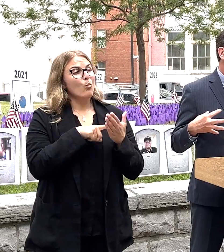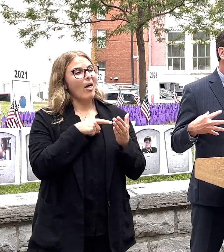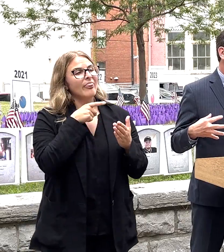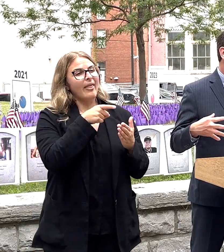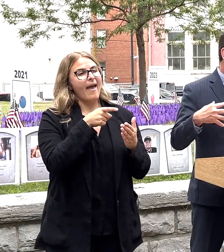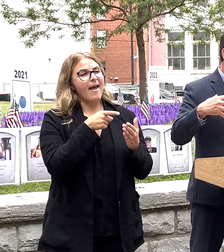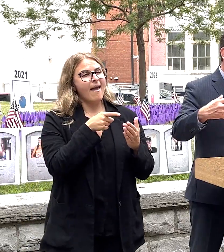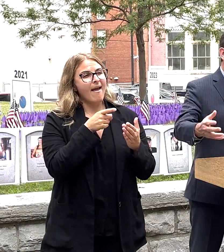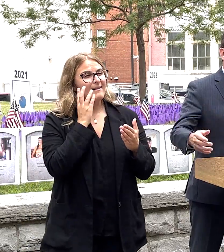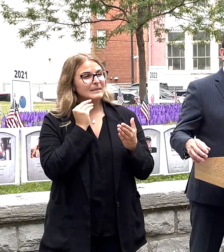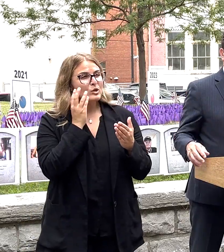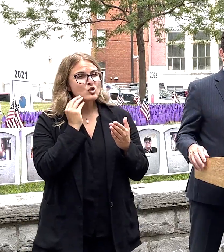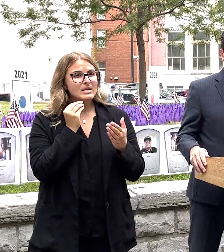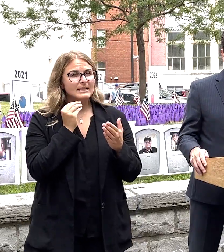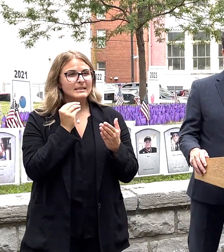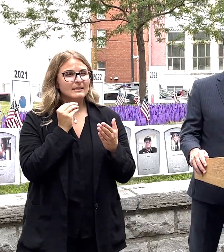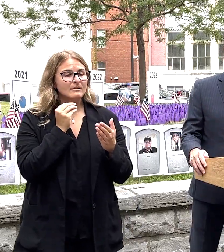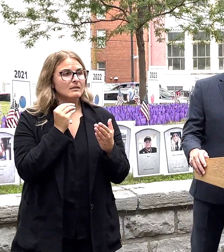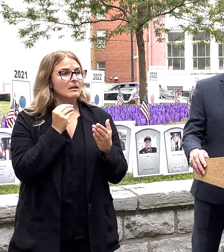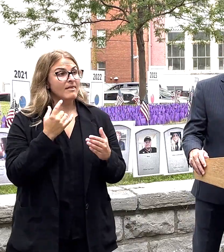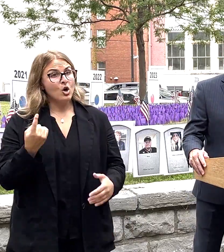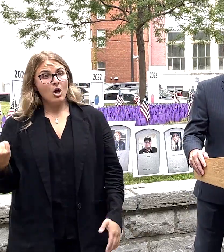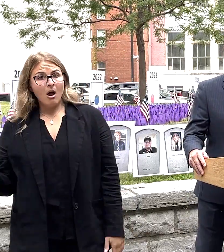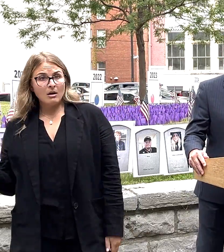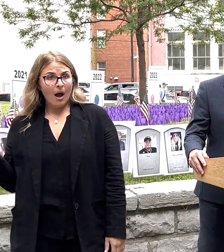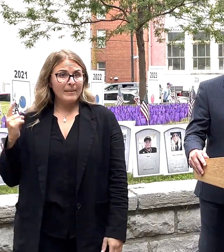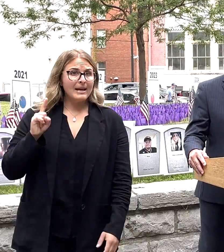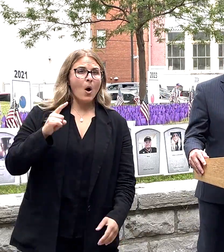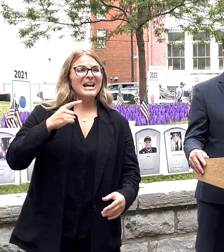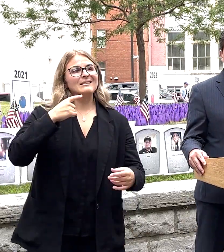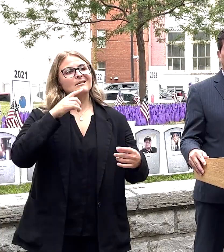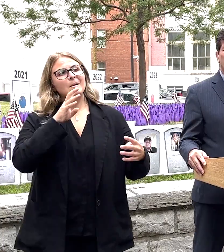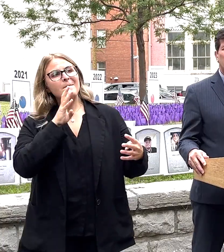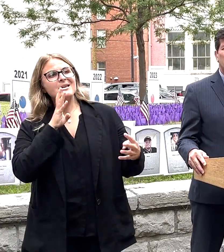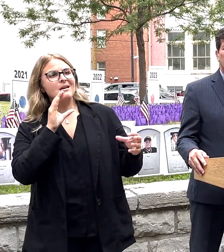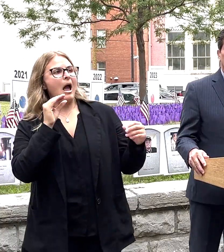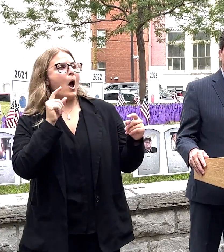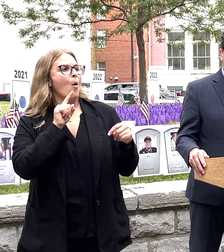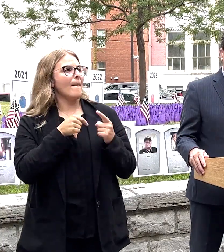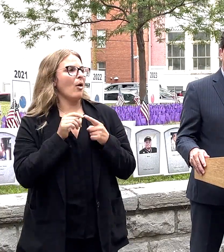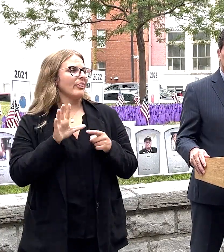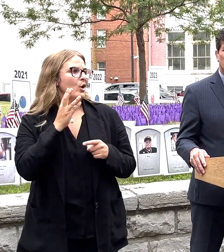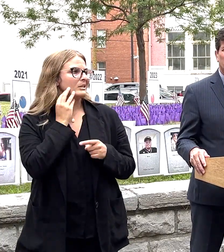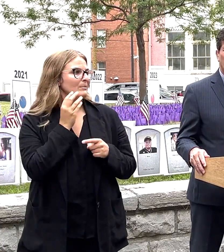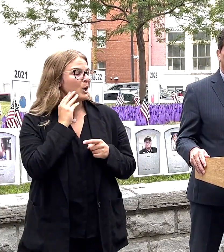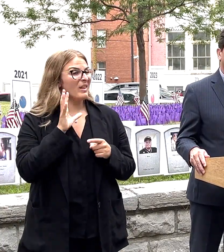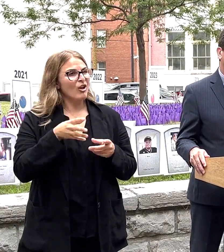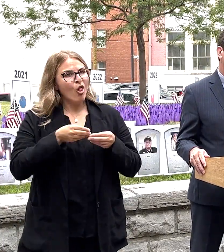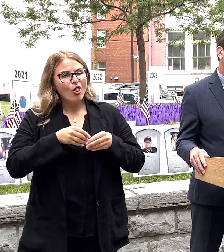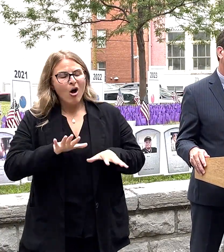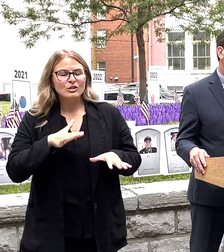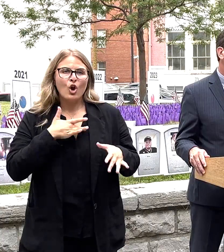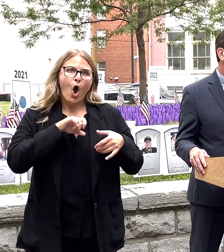and coming out and speaking to the community about the loss that they unfortunately dealt with will reduce